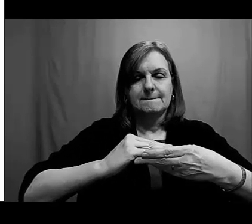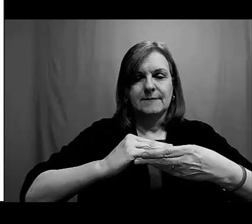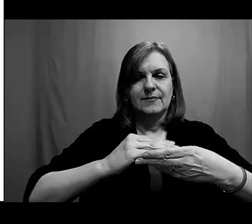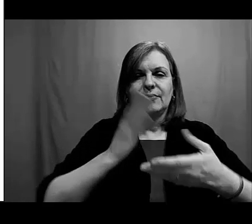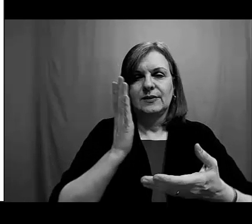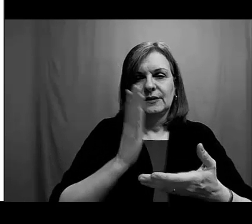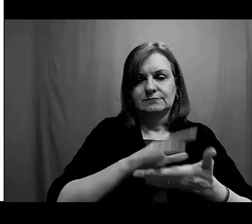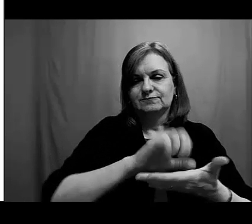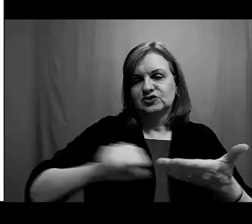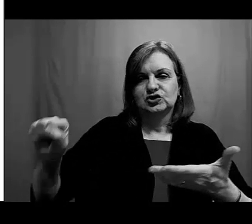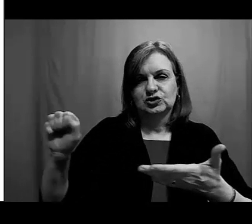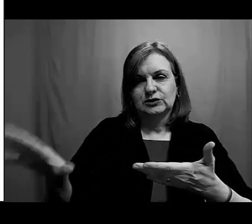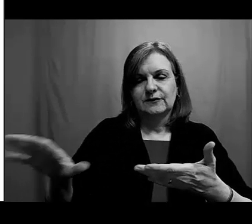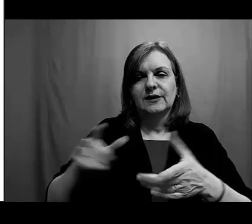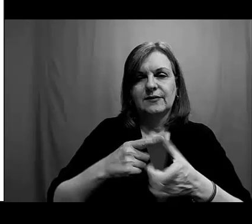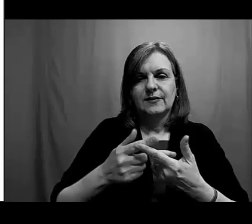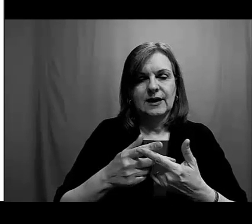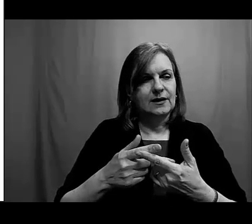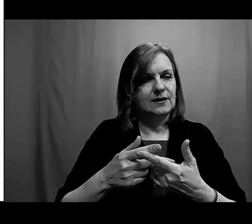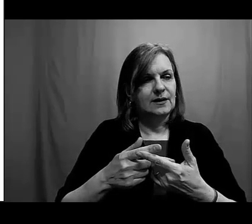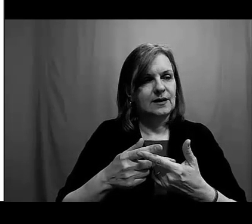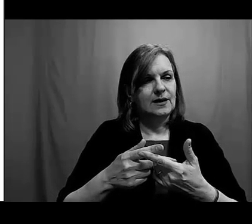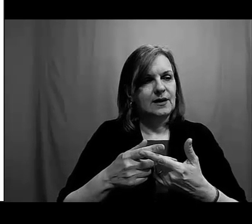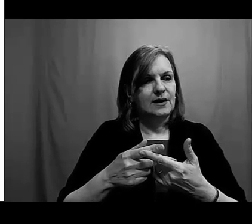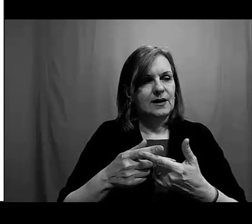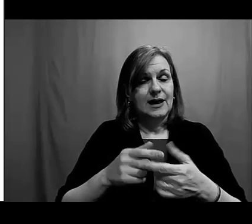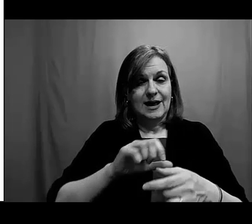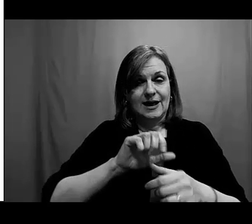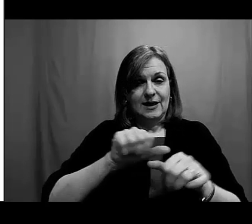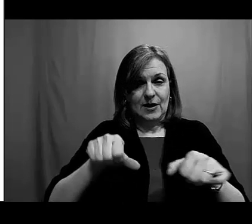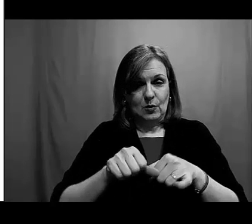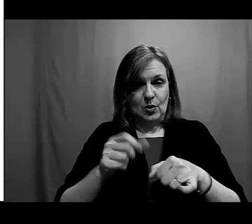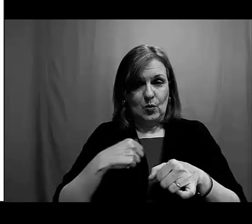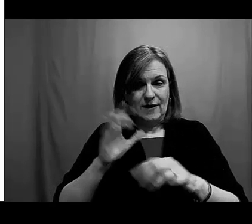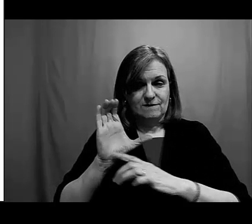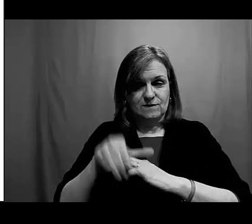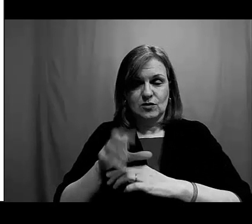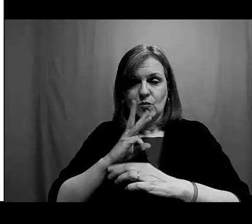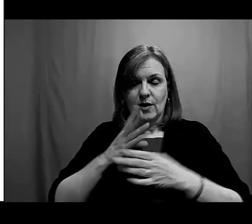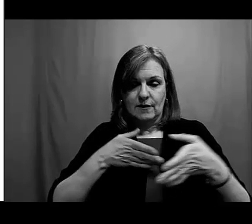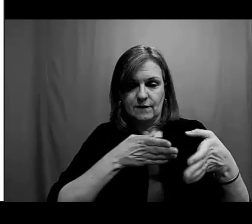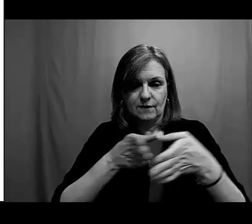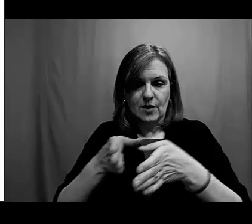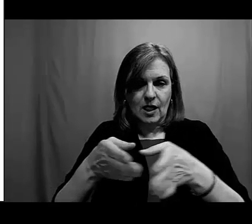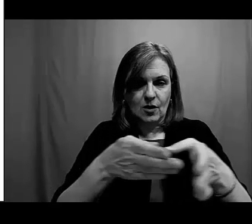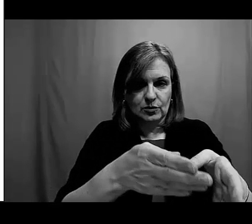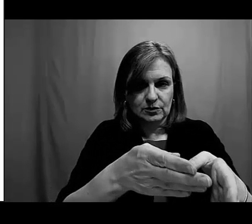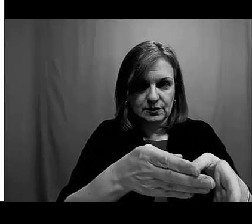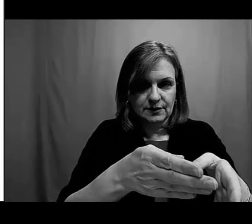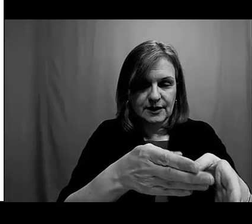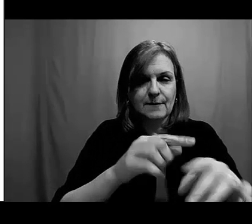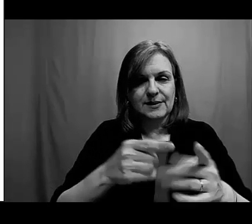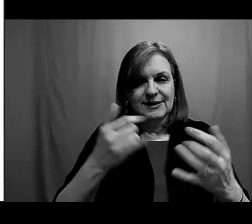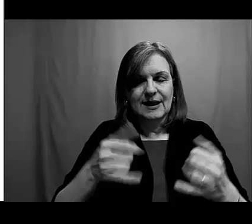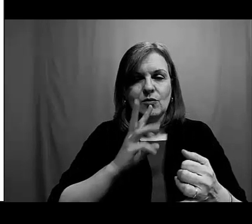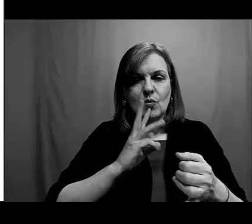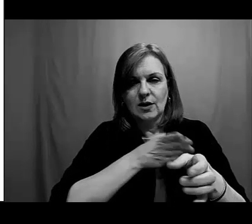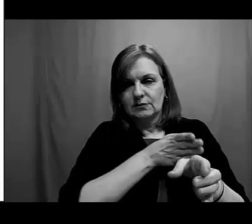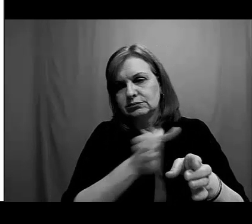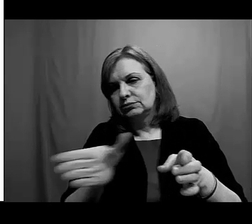and the original path of the river that WE forced it into - followed my line here and now you see where it has gone back